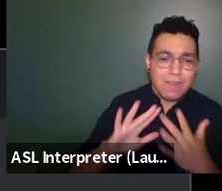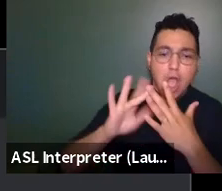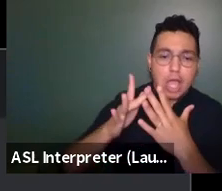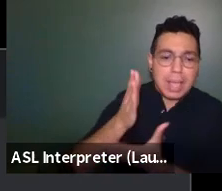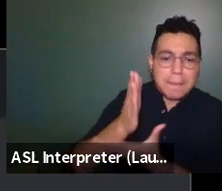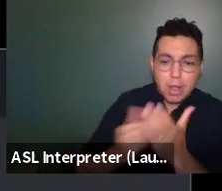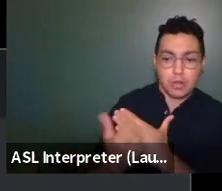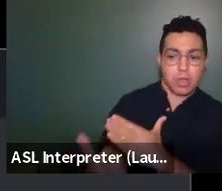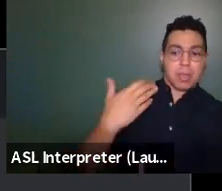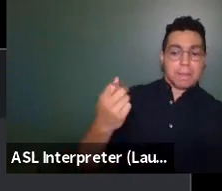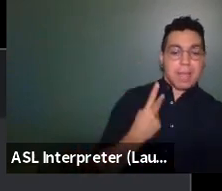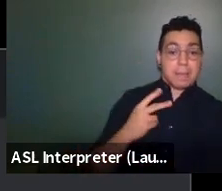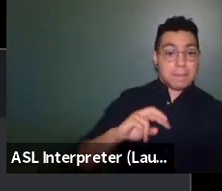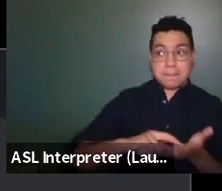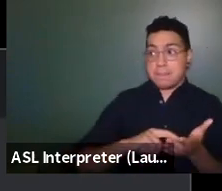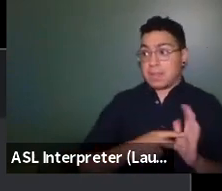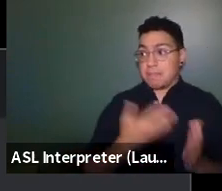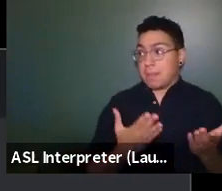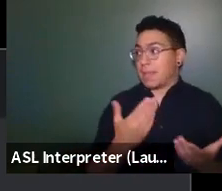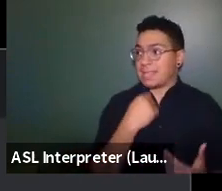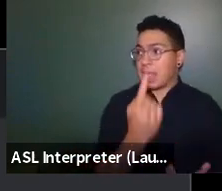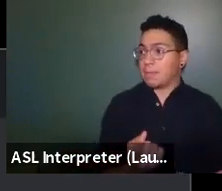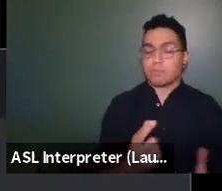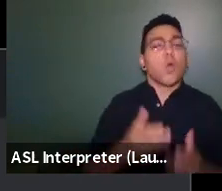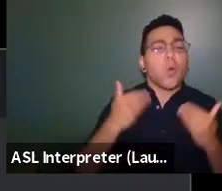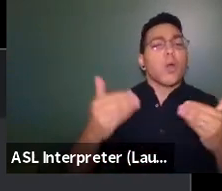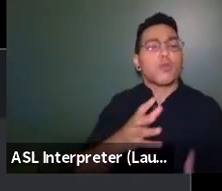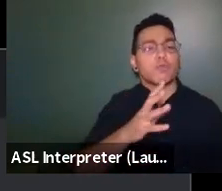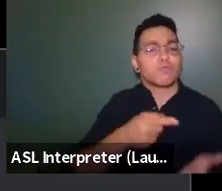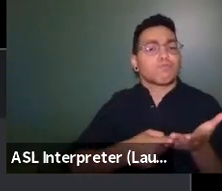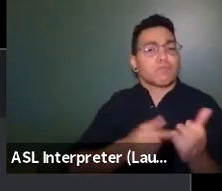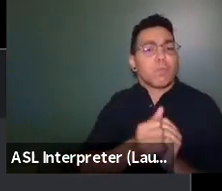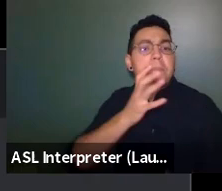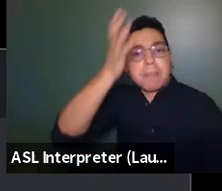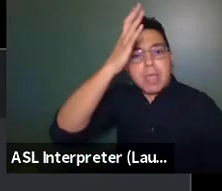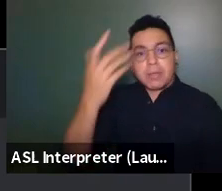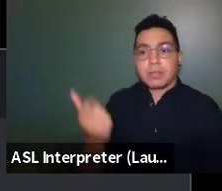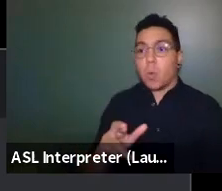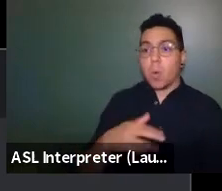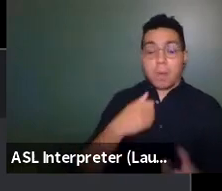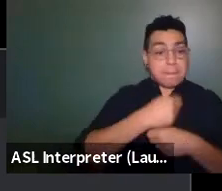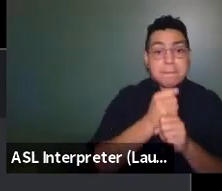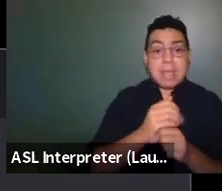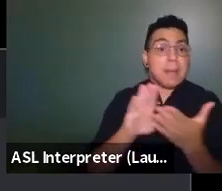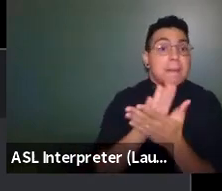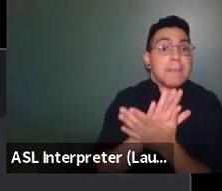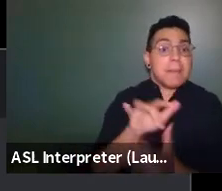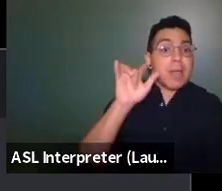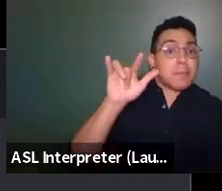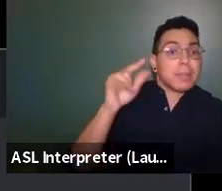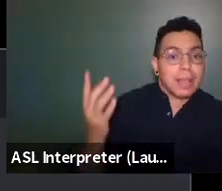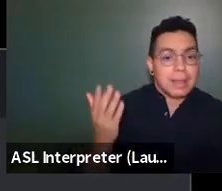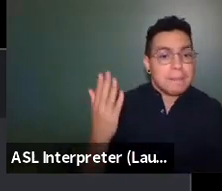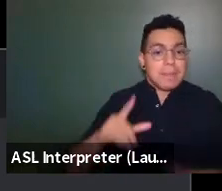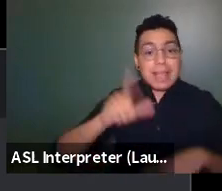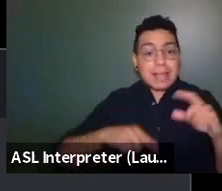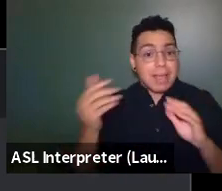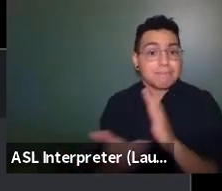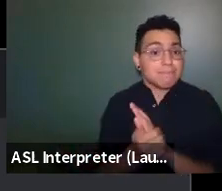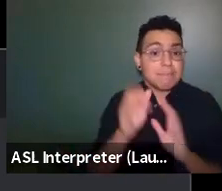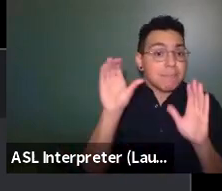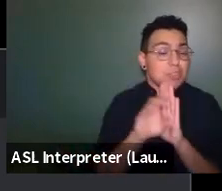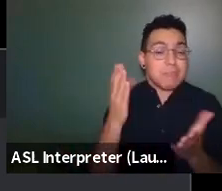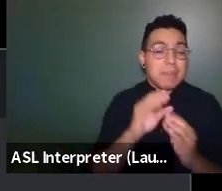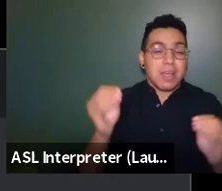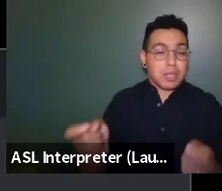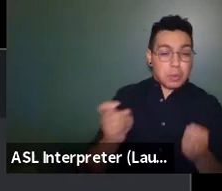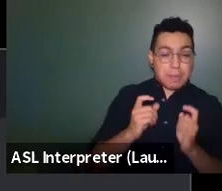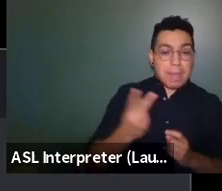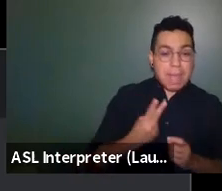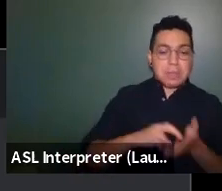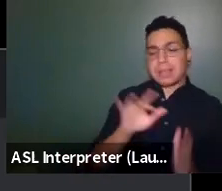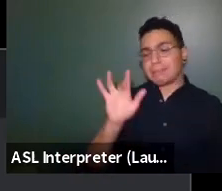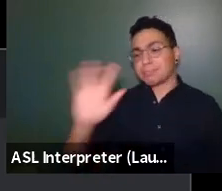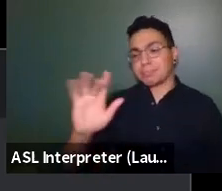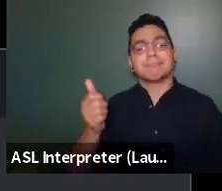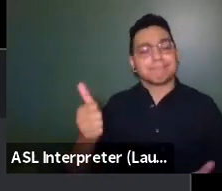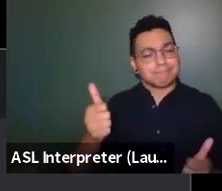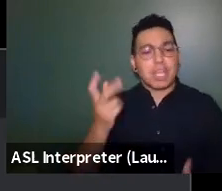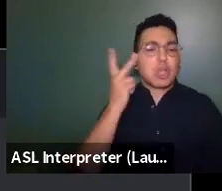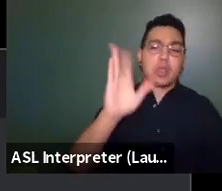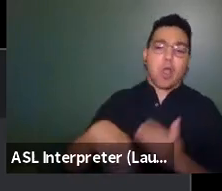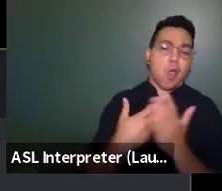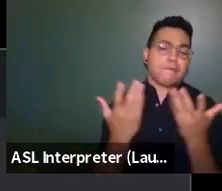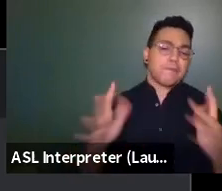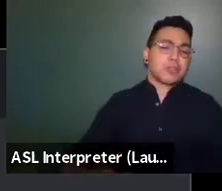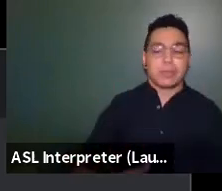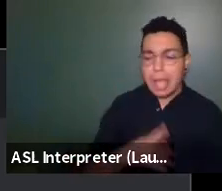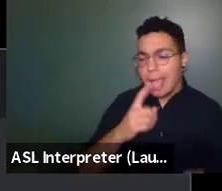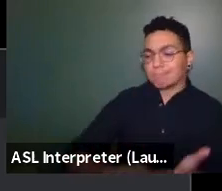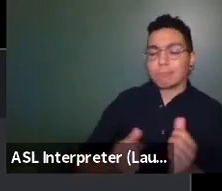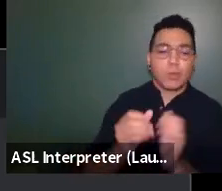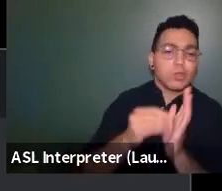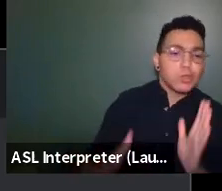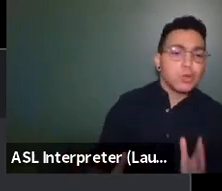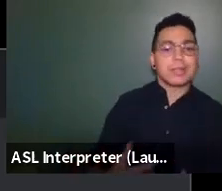ESD 112 - Katherine Livick: Talk to your parents about something. Maybe my assignment is build a paper airplane. Maybe they're not even attaching a picture. Maybe there's nothing to turn in. So I'm just going to go. Yep. I, I saw all of these, I talked to my students, I have reviewed it, and it's off my